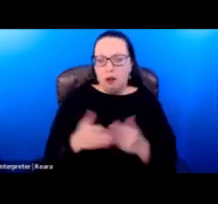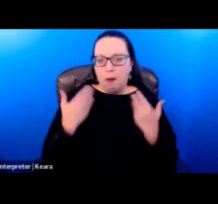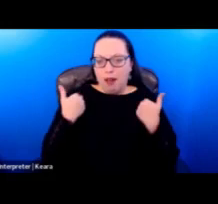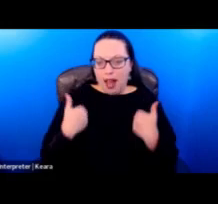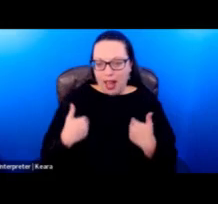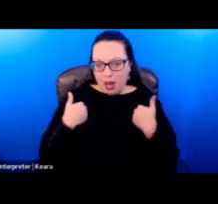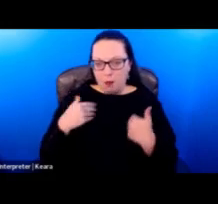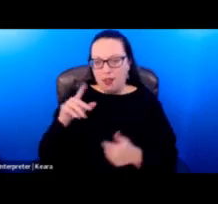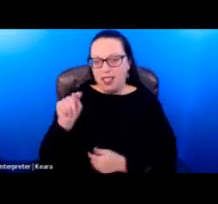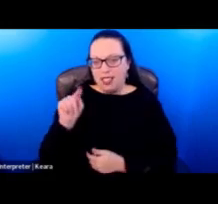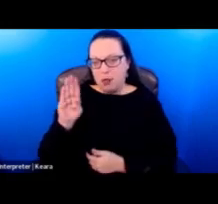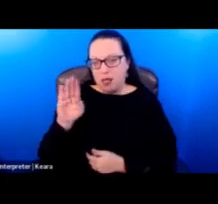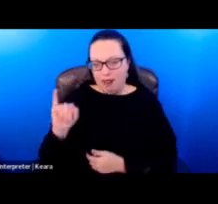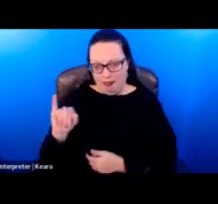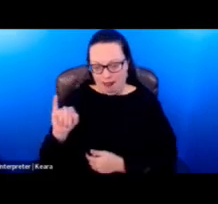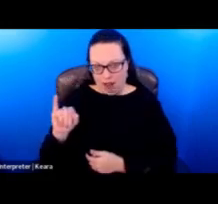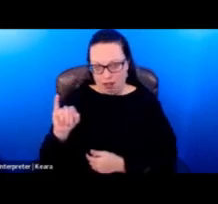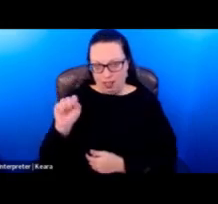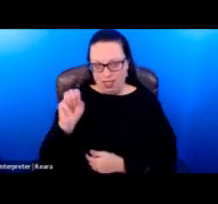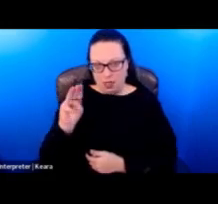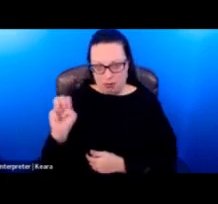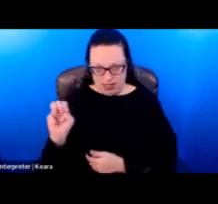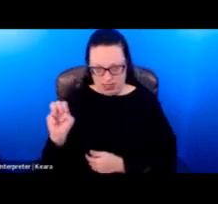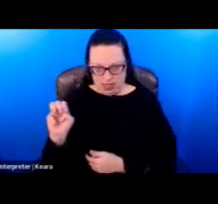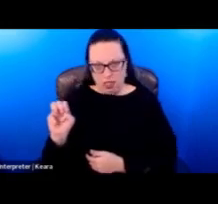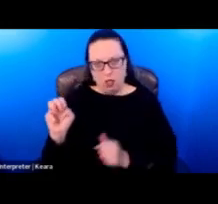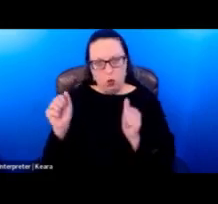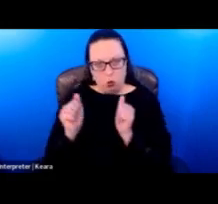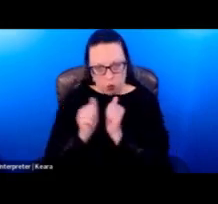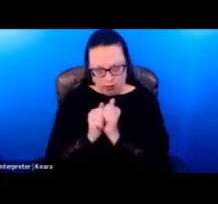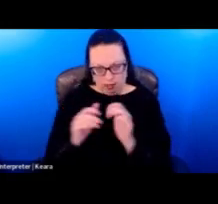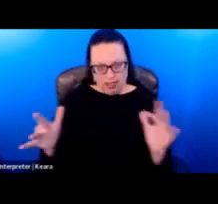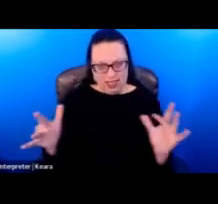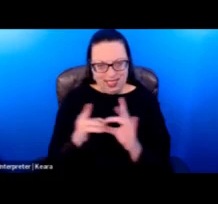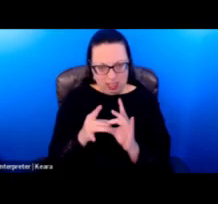subject matter expert with the connections that can help you through some of your technical